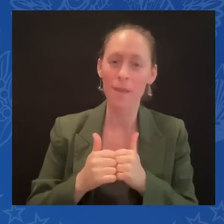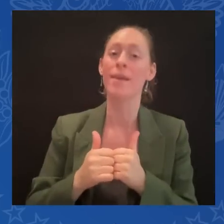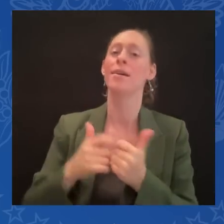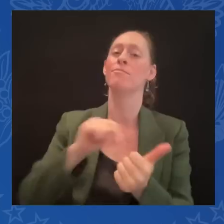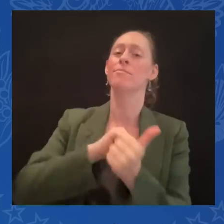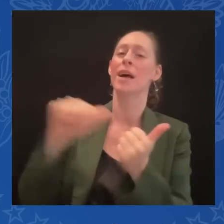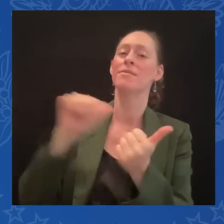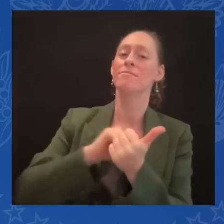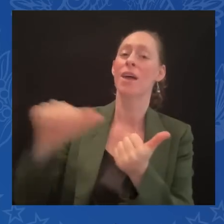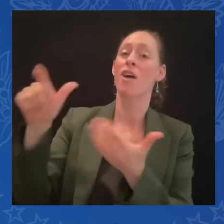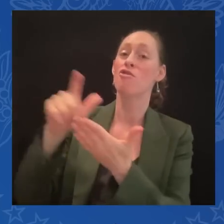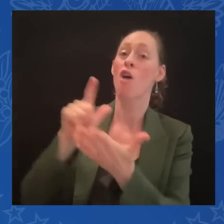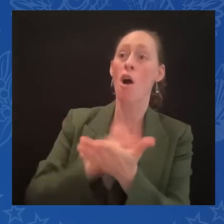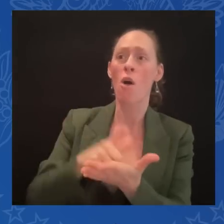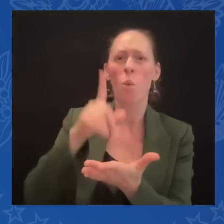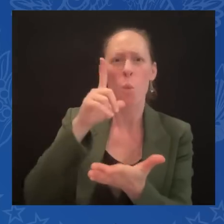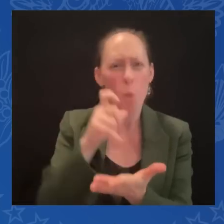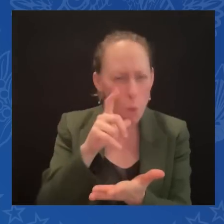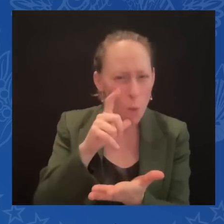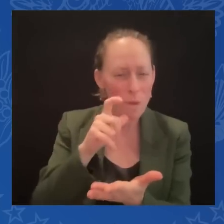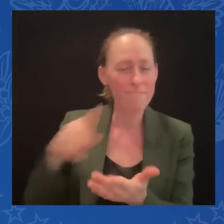the bipartisan infrastructure law,